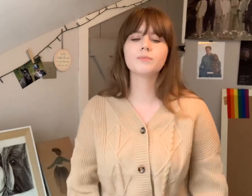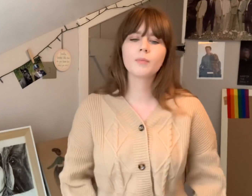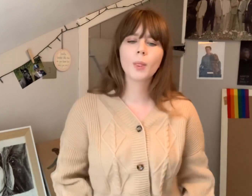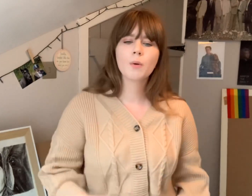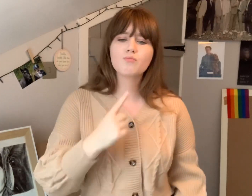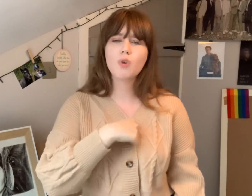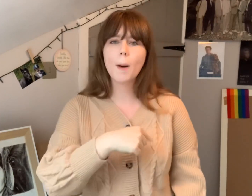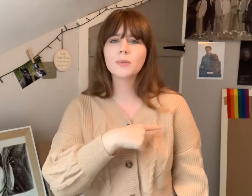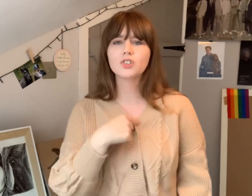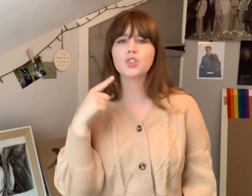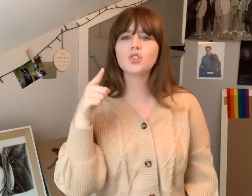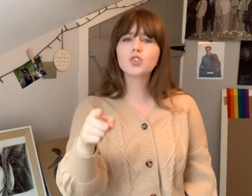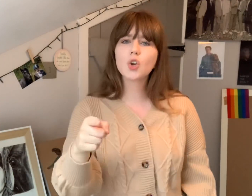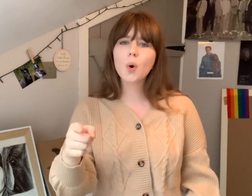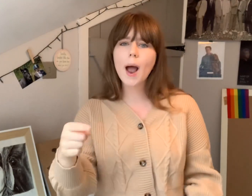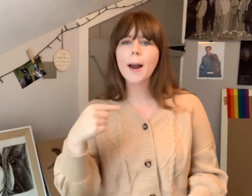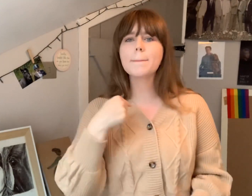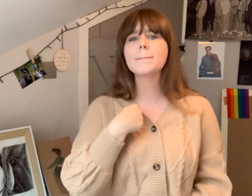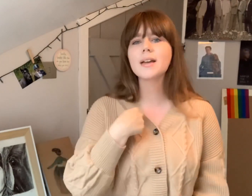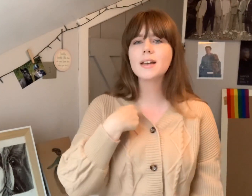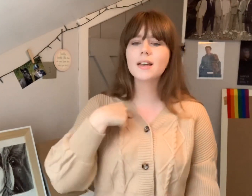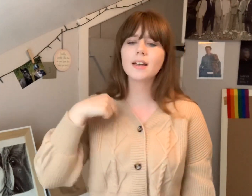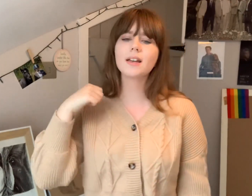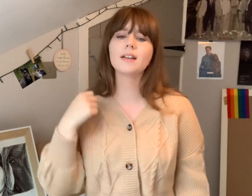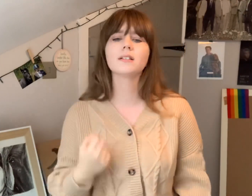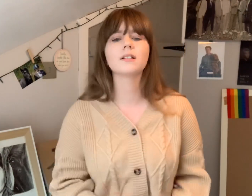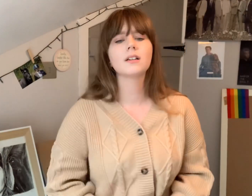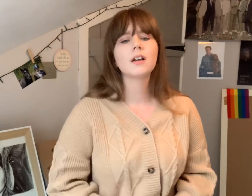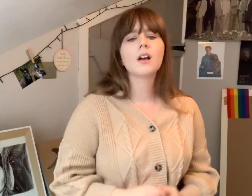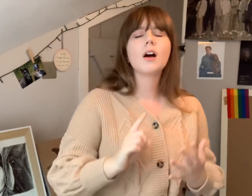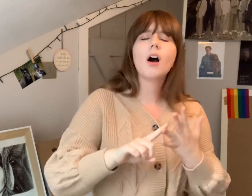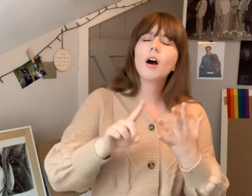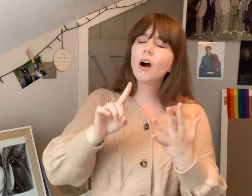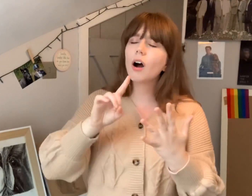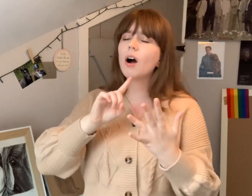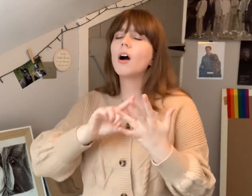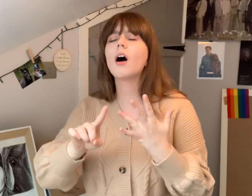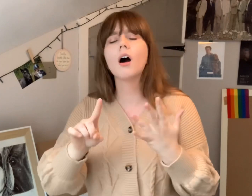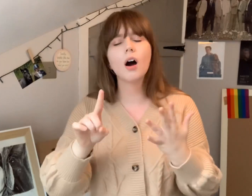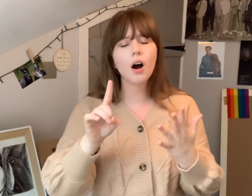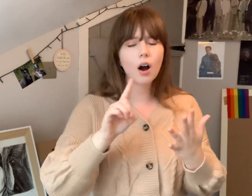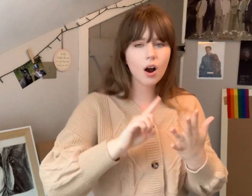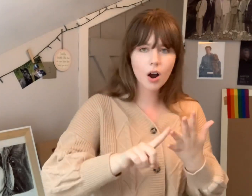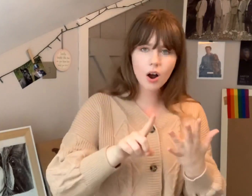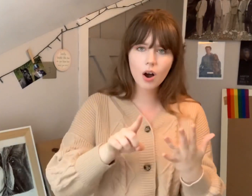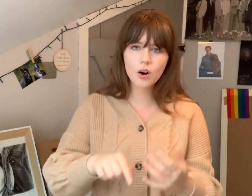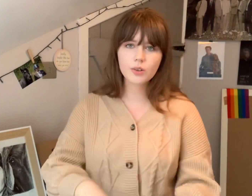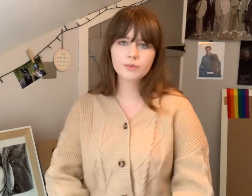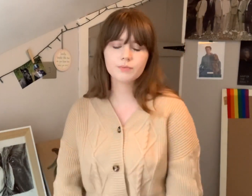Promise to me and you Ooh